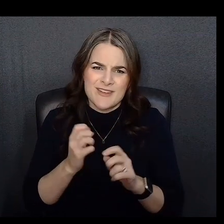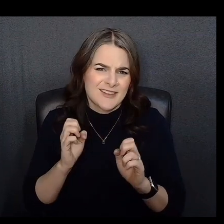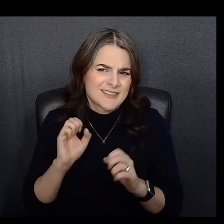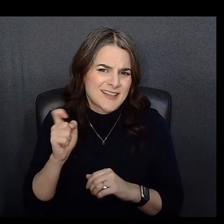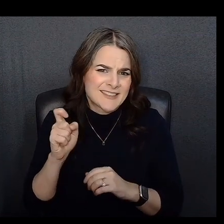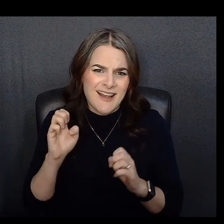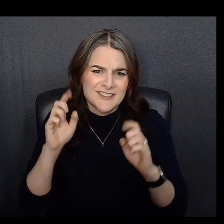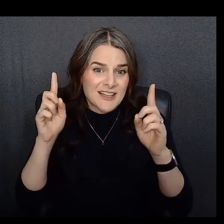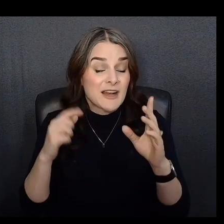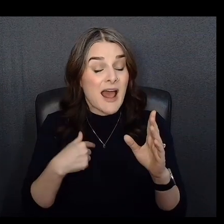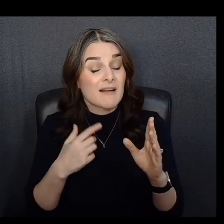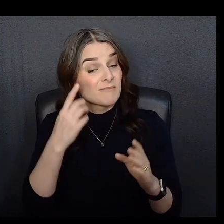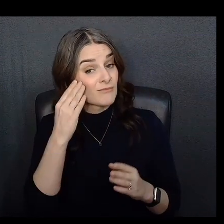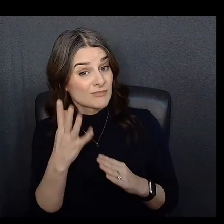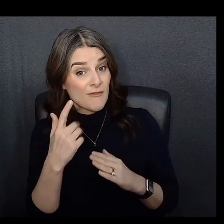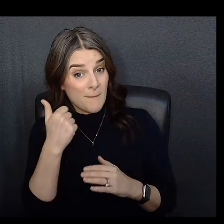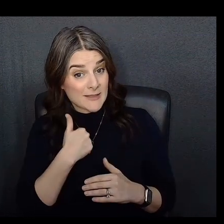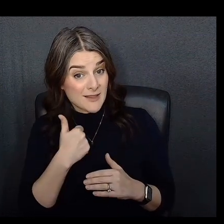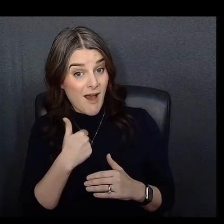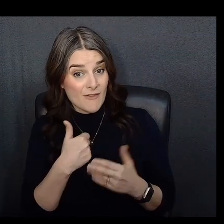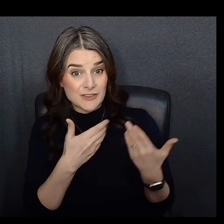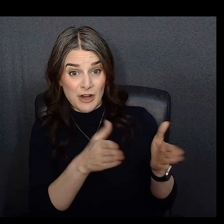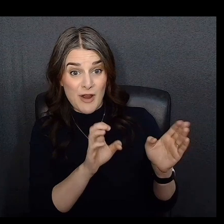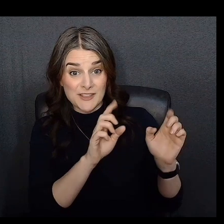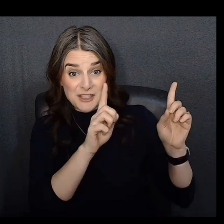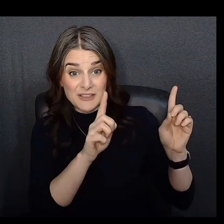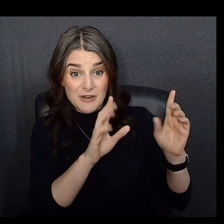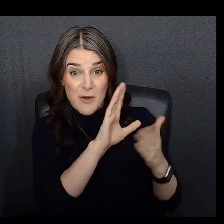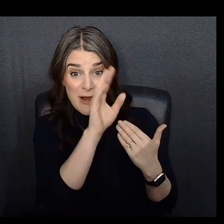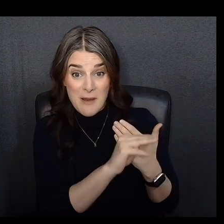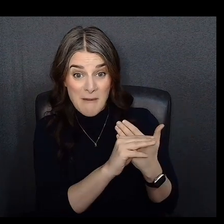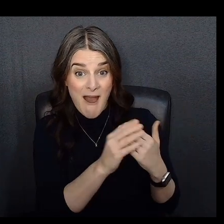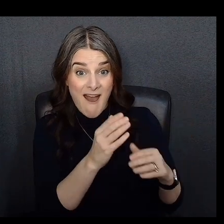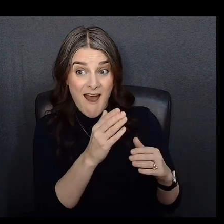that the general education curriculum at the time was that much better, but that was not